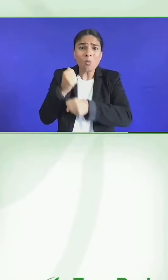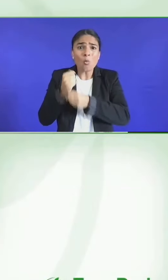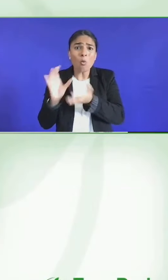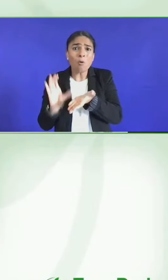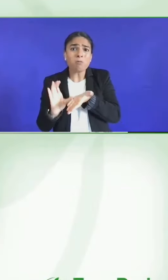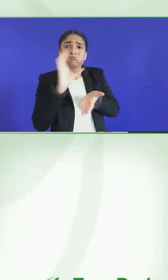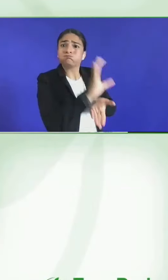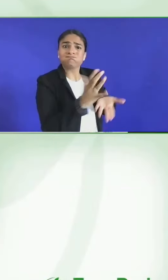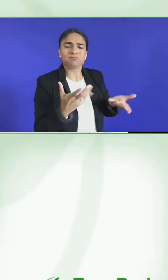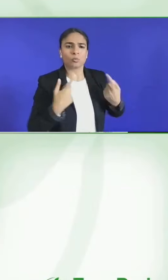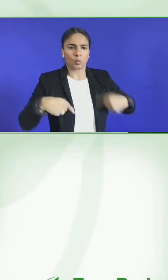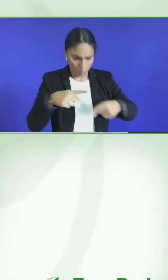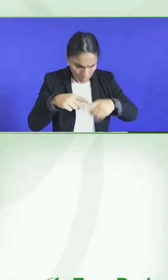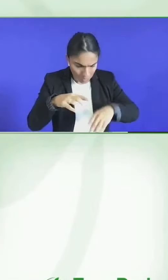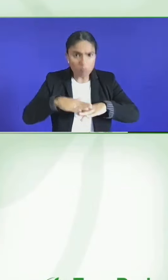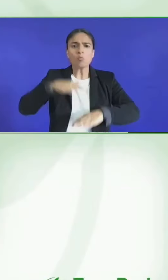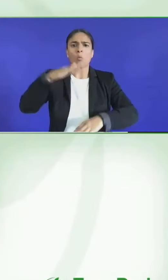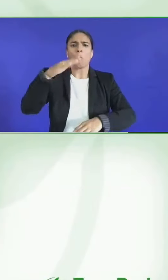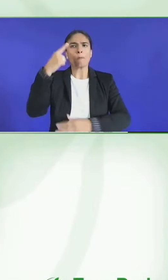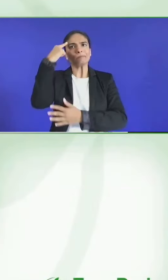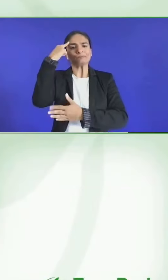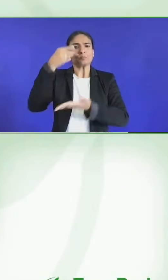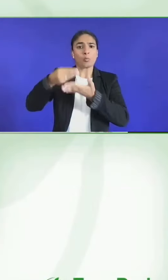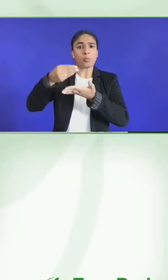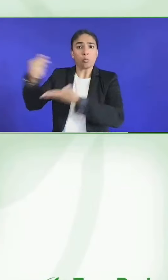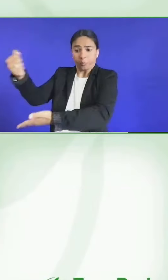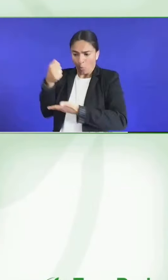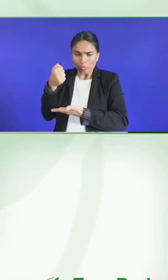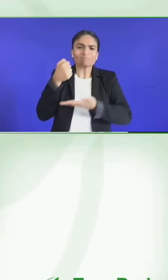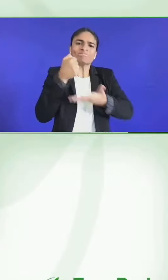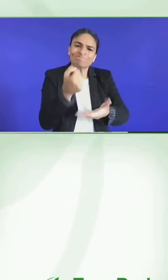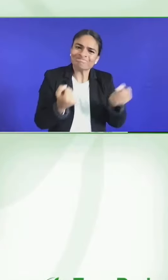And last but not least, there was no formal care professional care